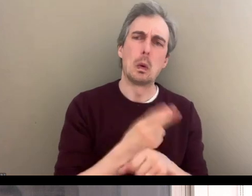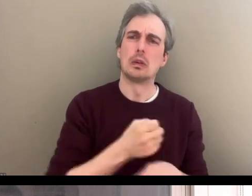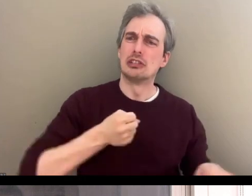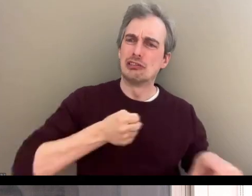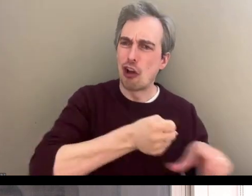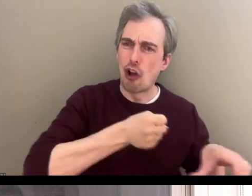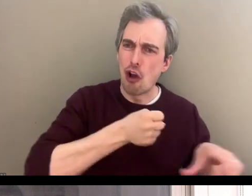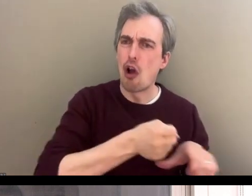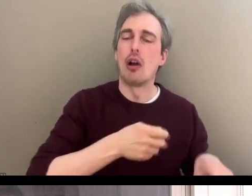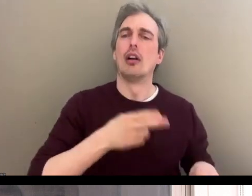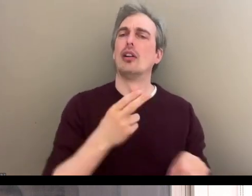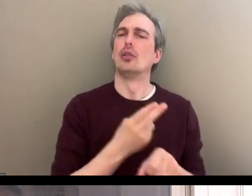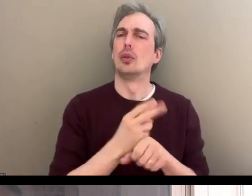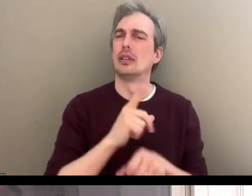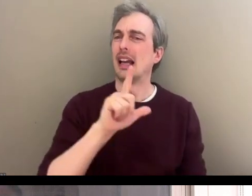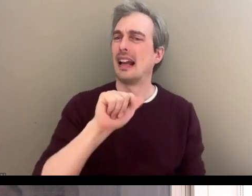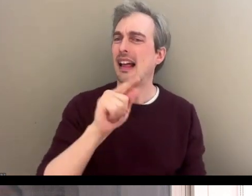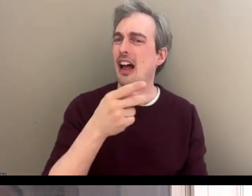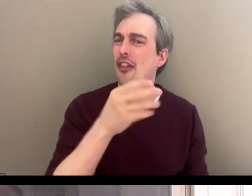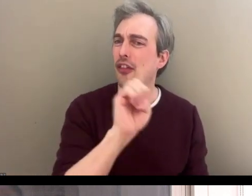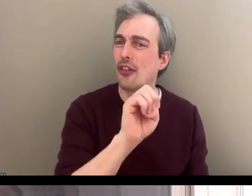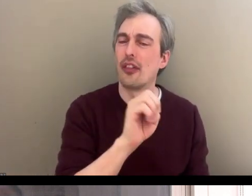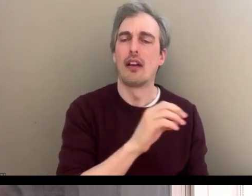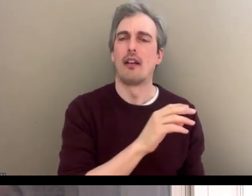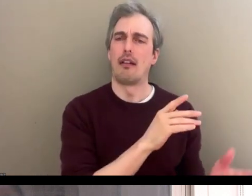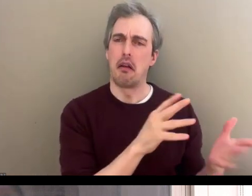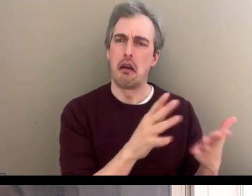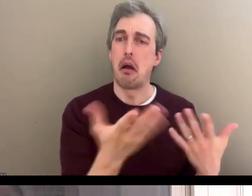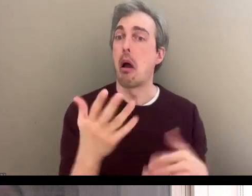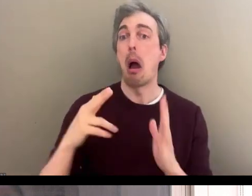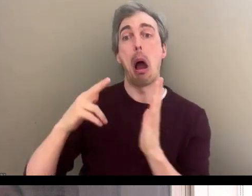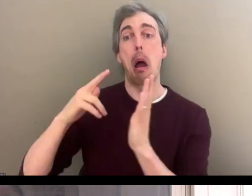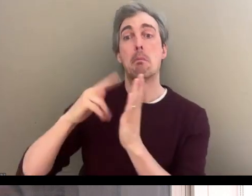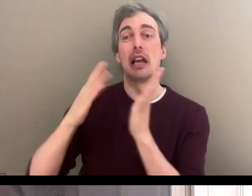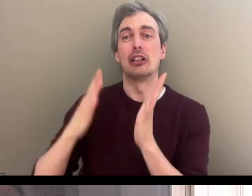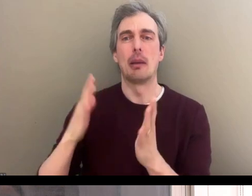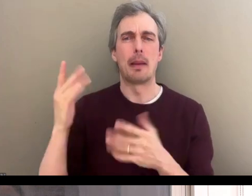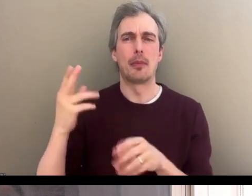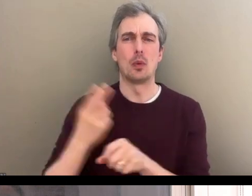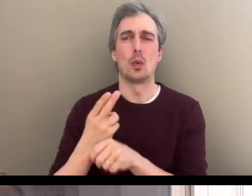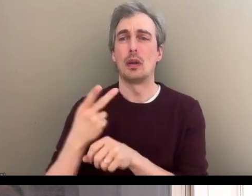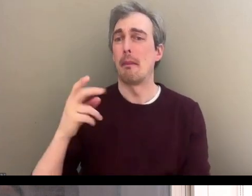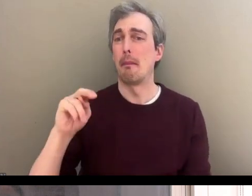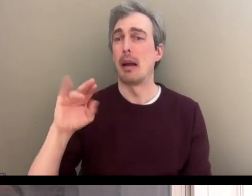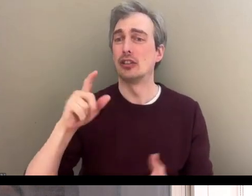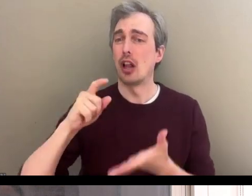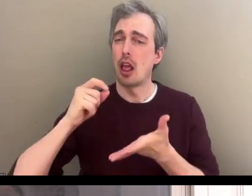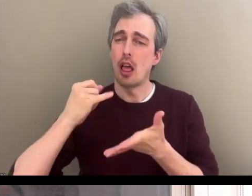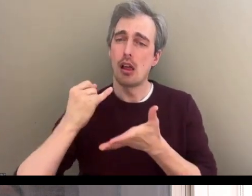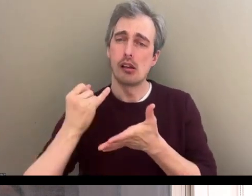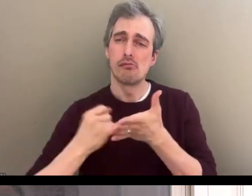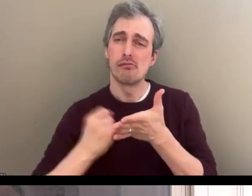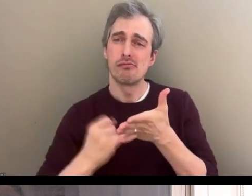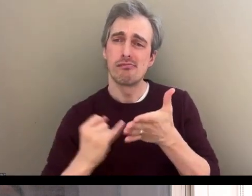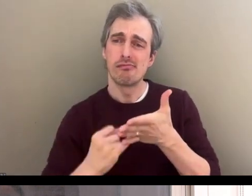A painter may need to sketch out their image with a pencil on a canvas before they come back with varying brushes and varying different types of paint.